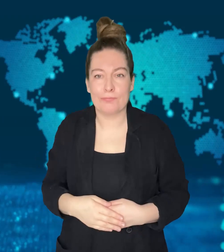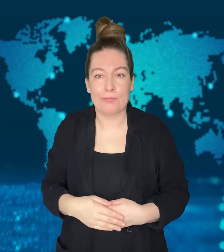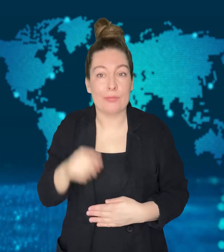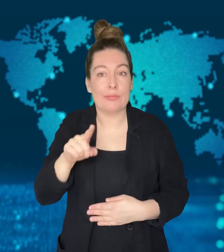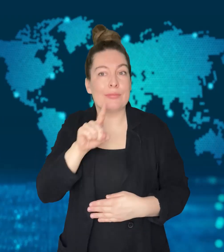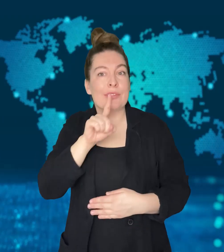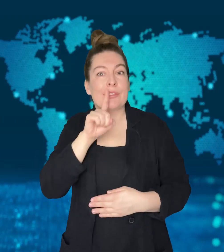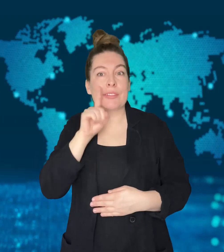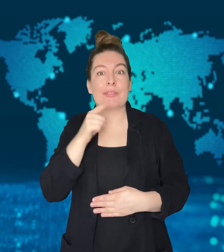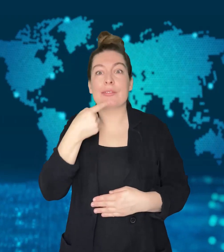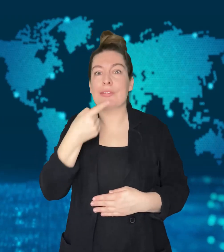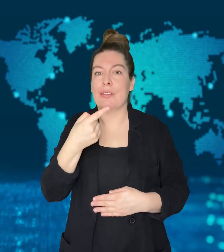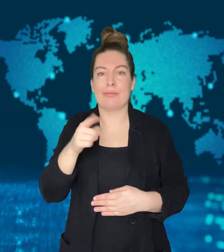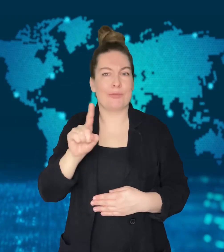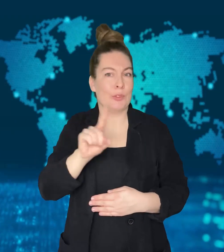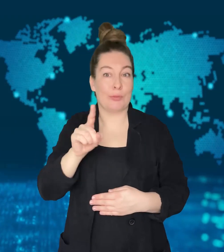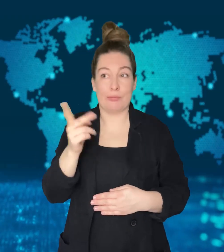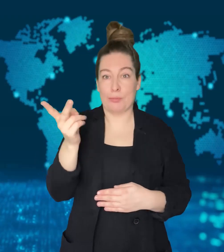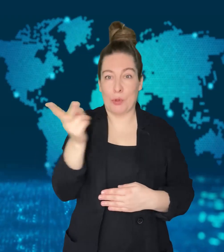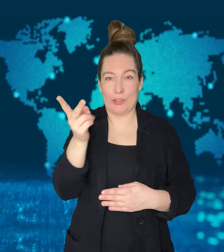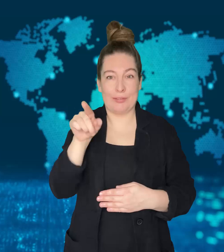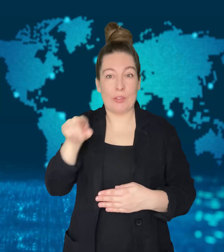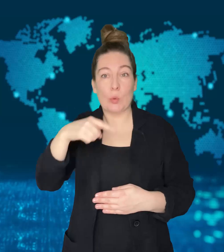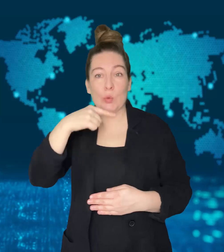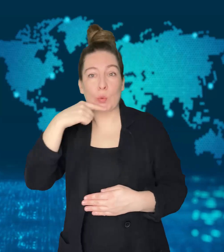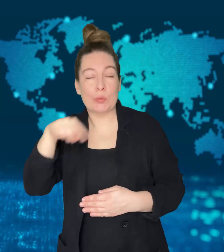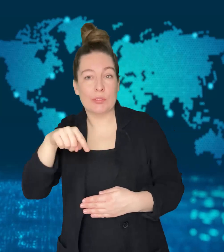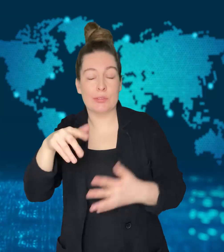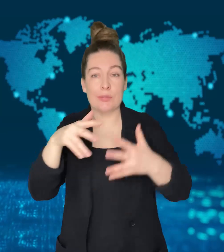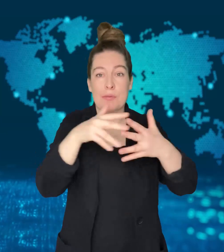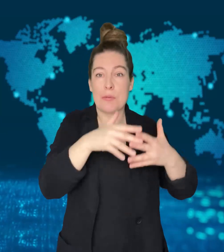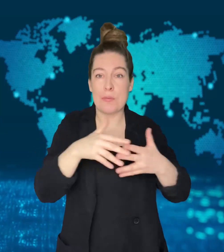Zelensky has said no decision would be accepted if